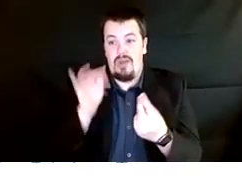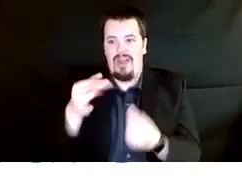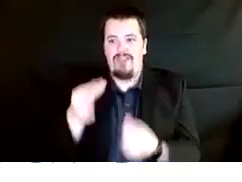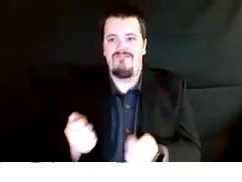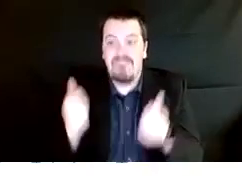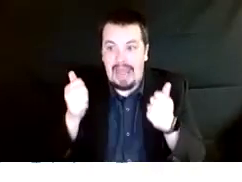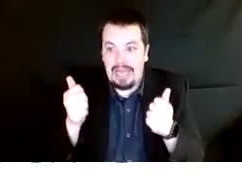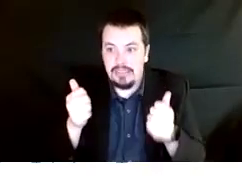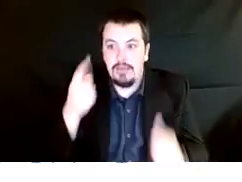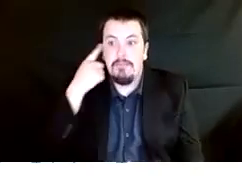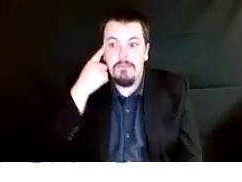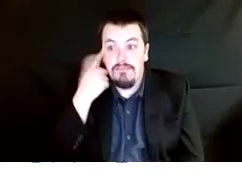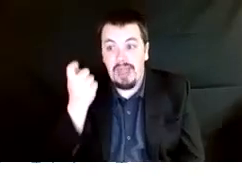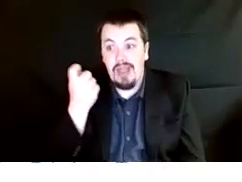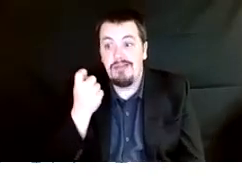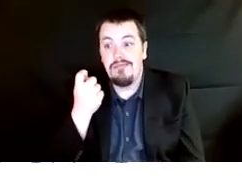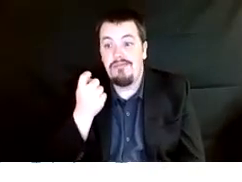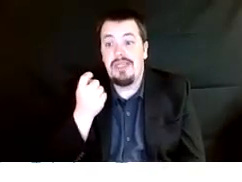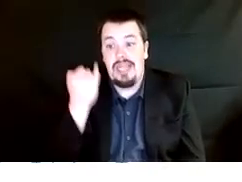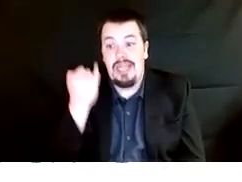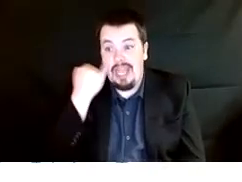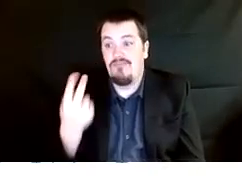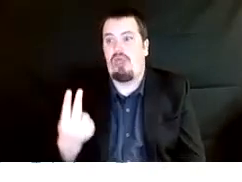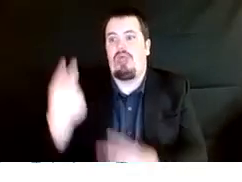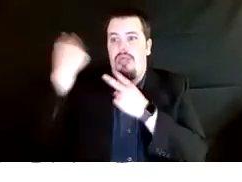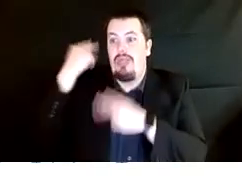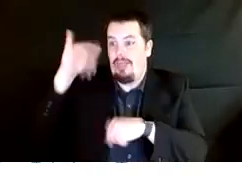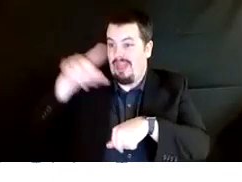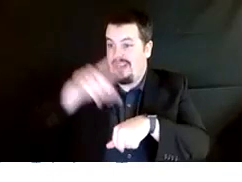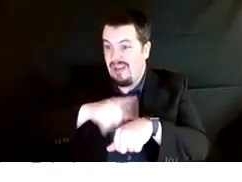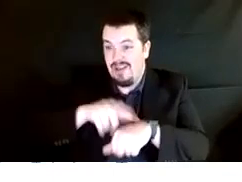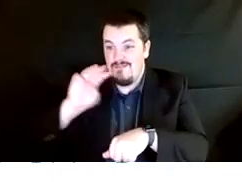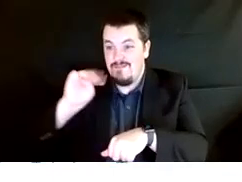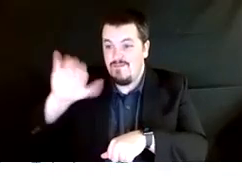because you take yourself back to that horrible time and we're still still in